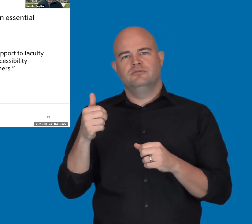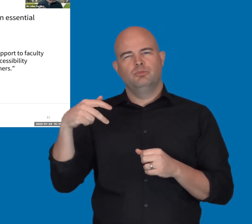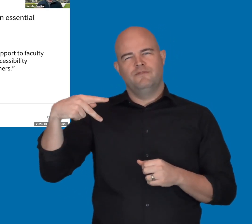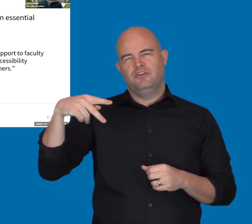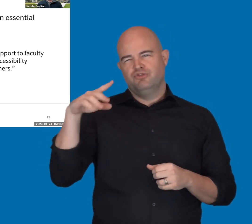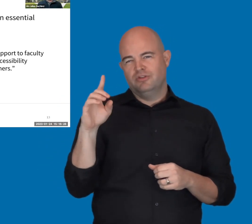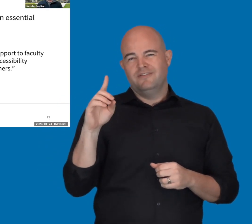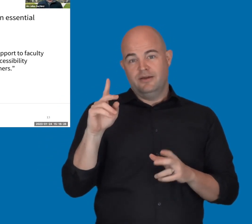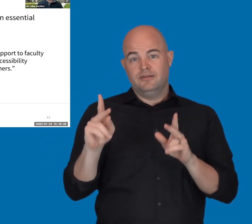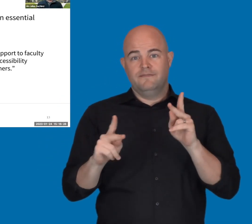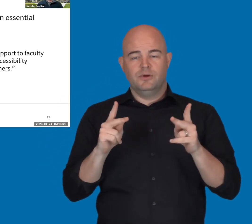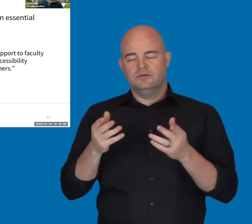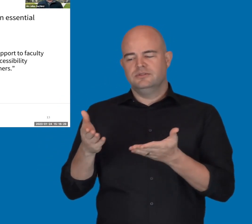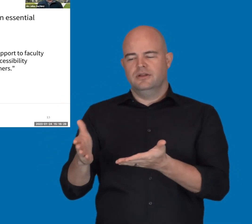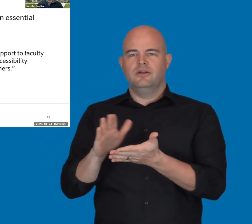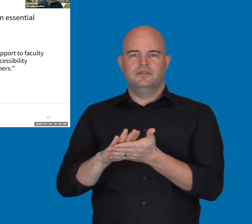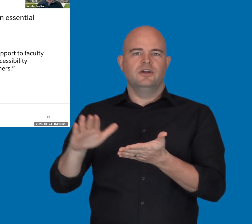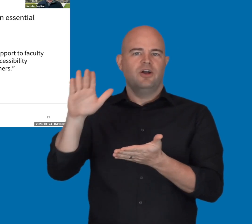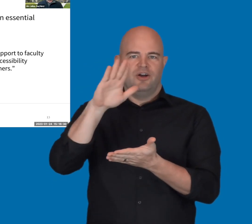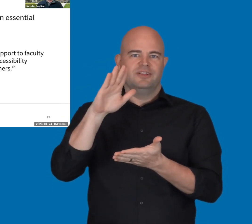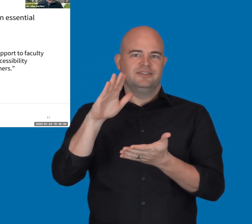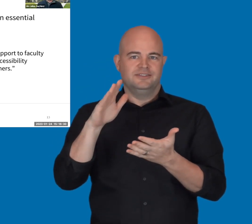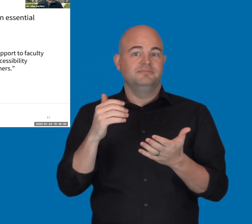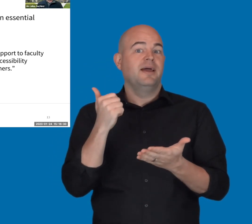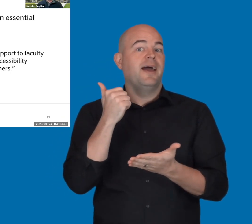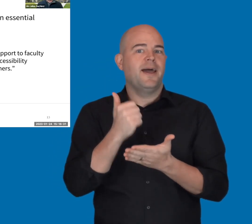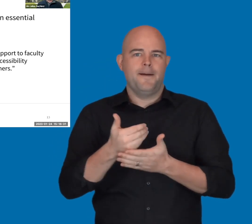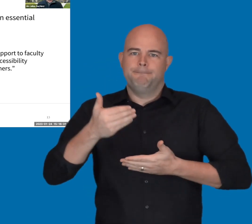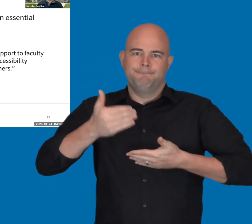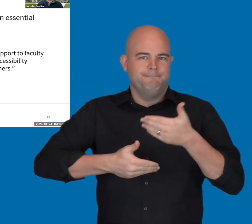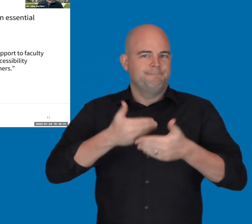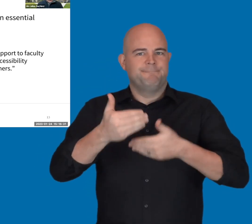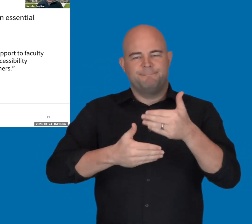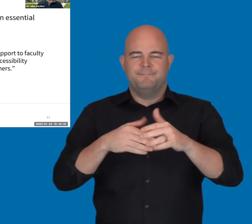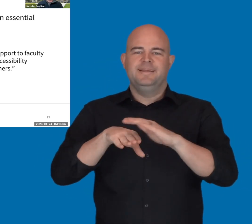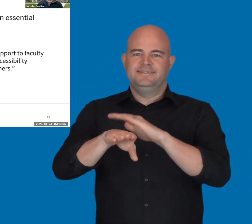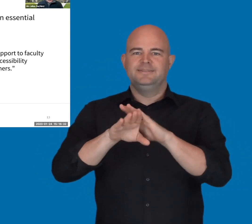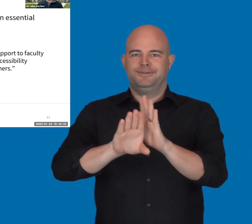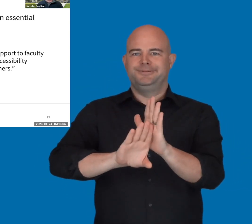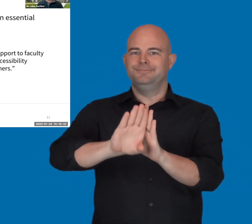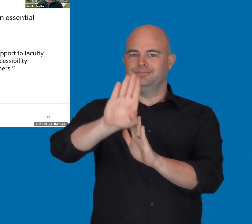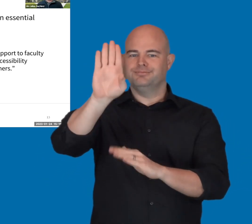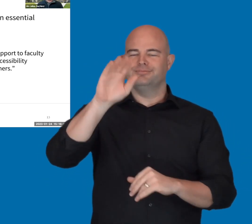We did have some short-term temporary contracts to provide that kind of support to faculty.